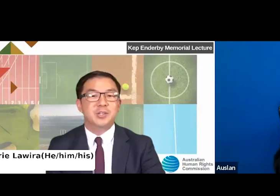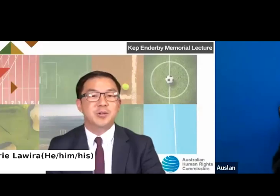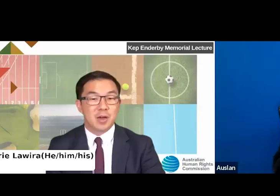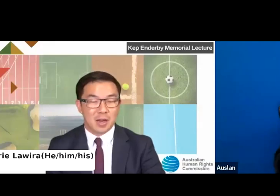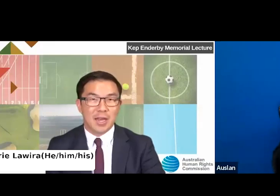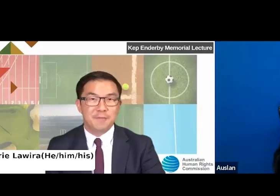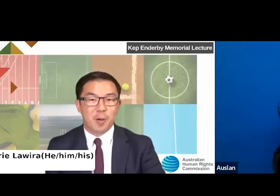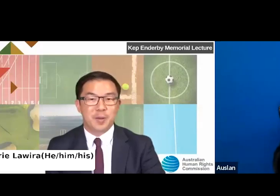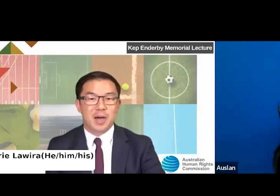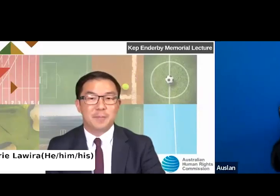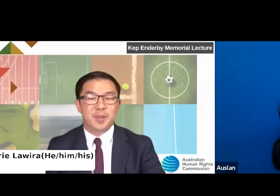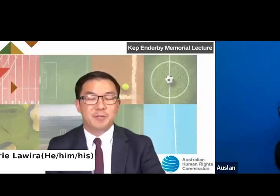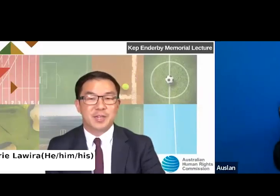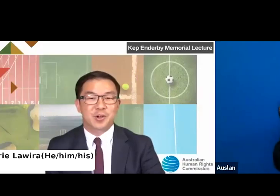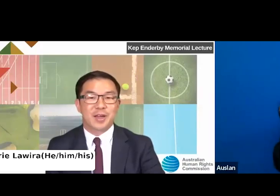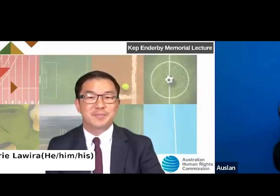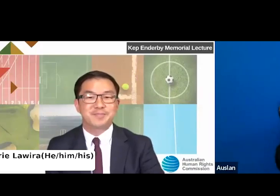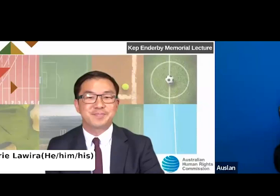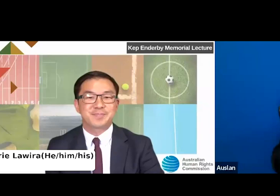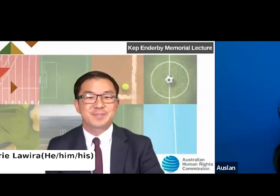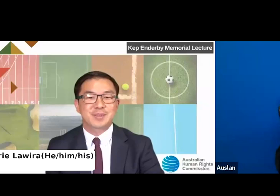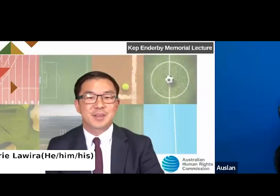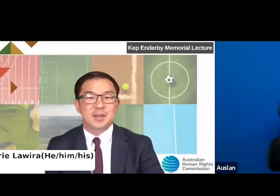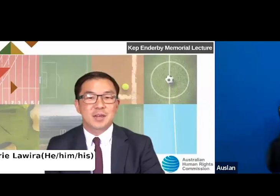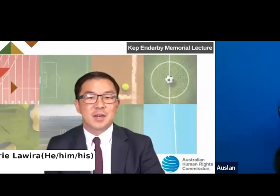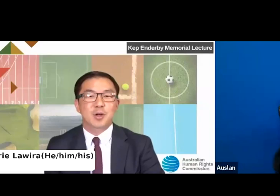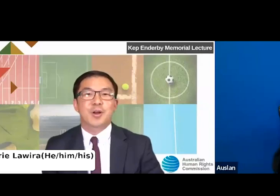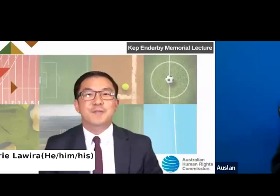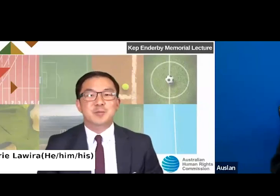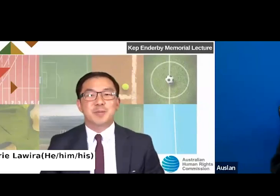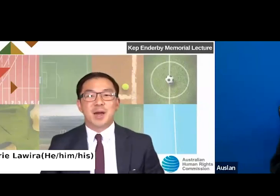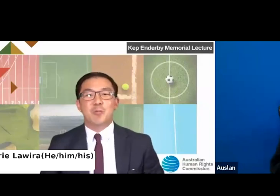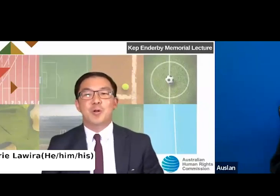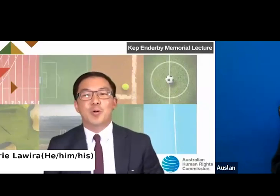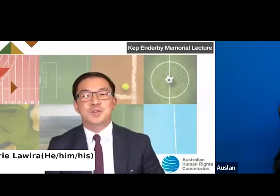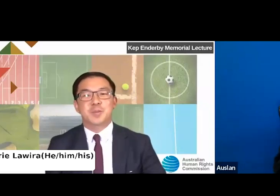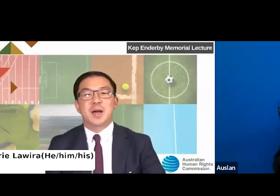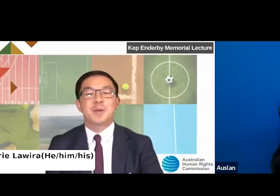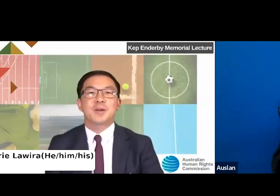you leave the webinar, then join. A recording of this webinar will also be uploaded